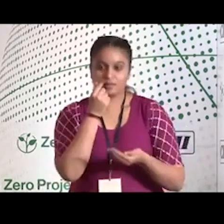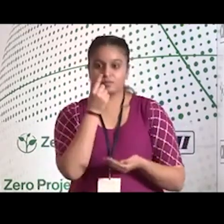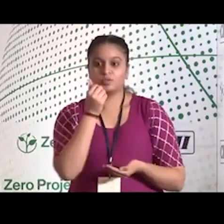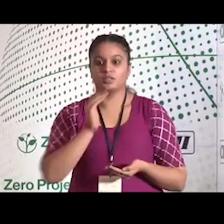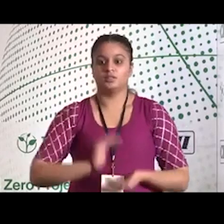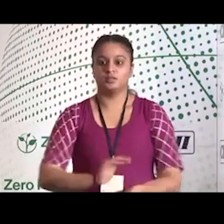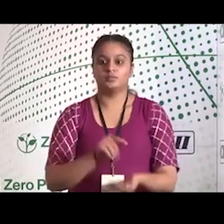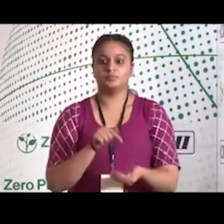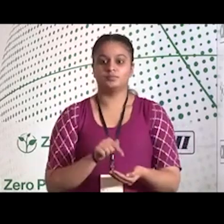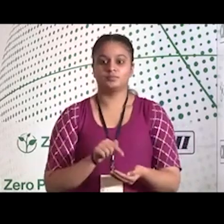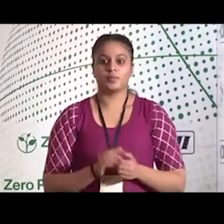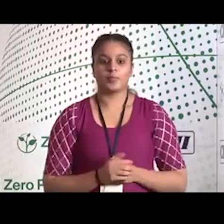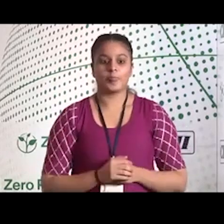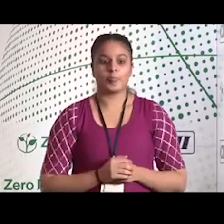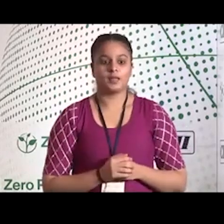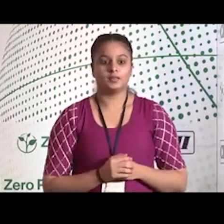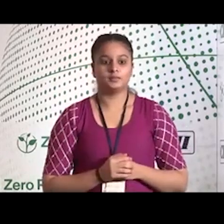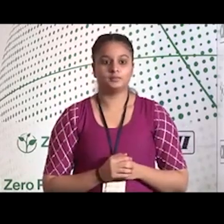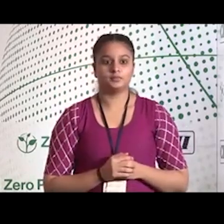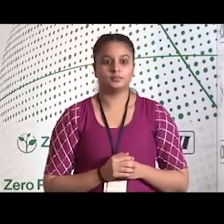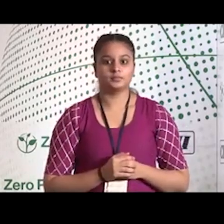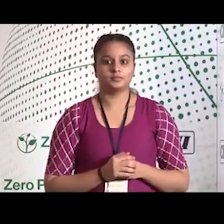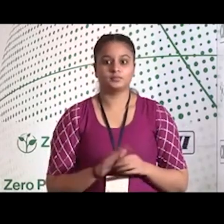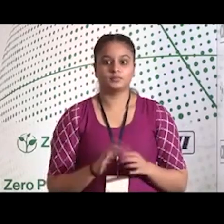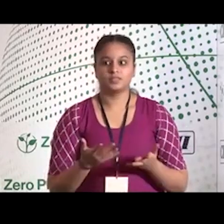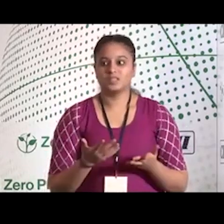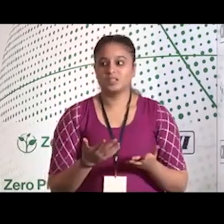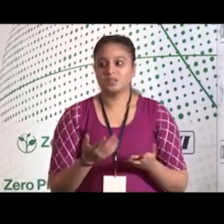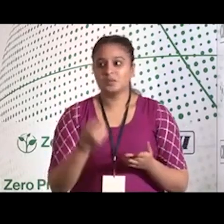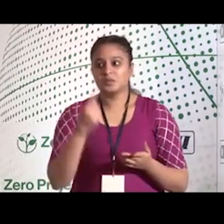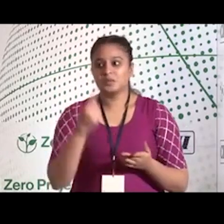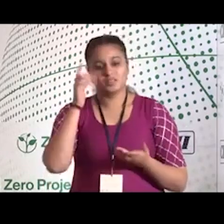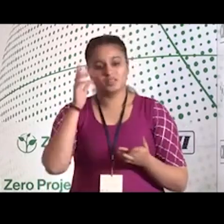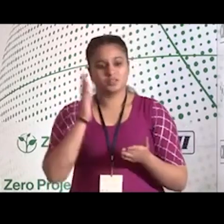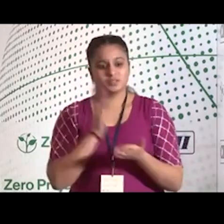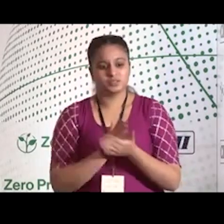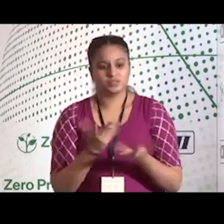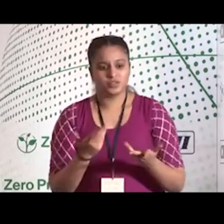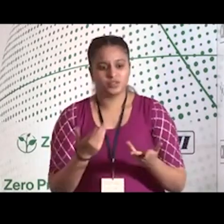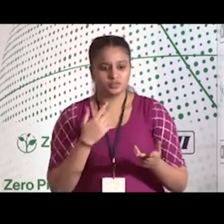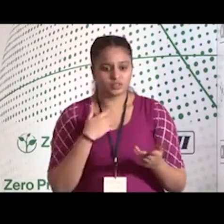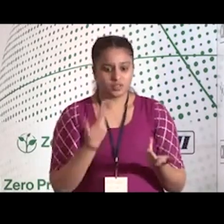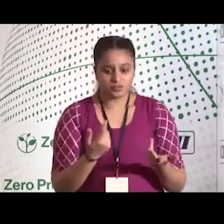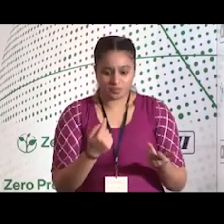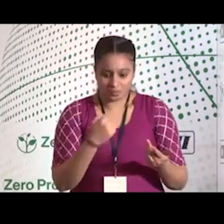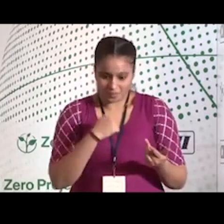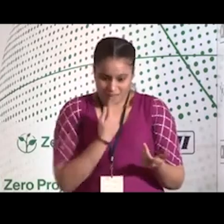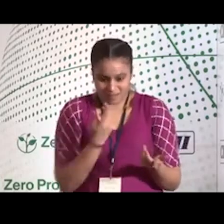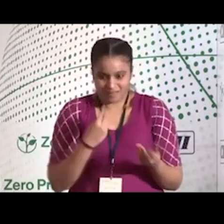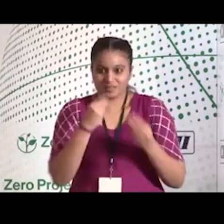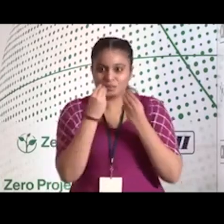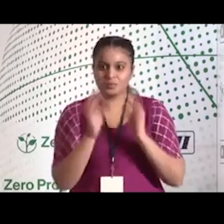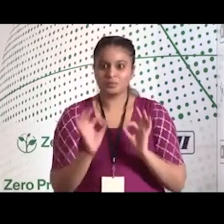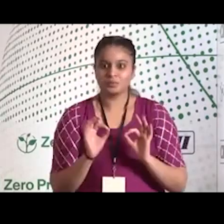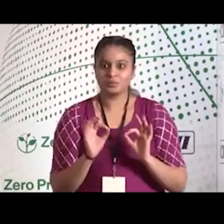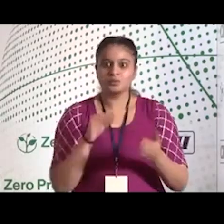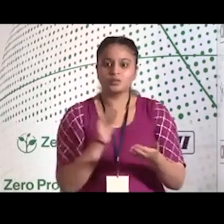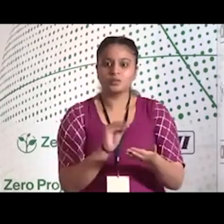which is when she, I think, paused to realize that if I'm not being able to look after even myself, then how am I now